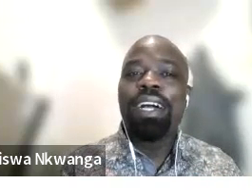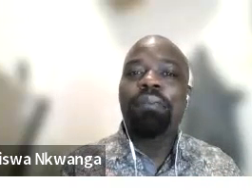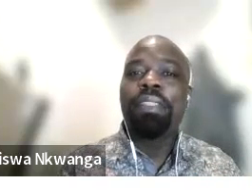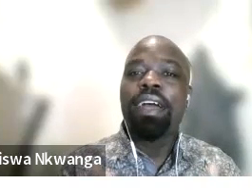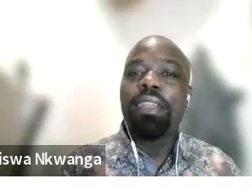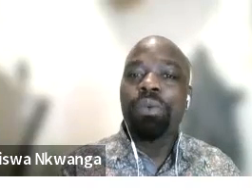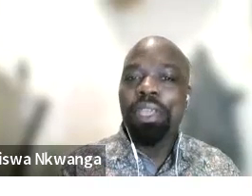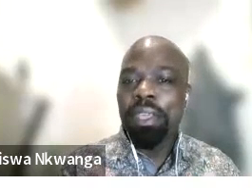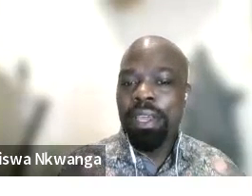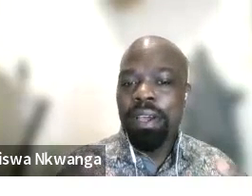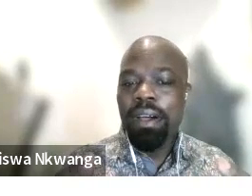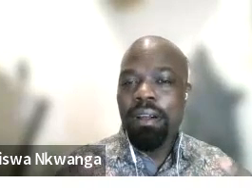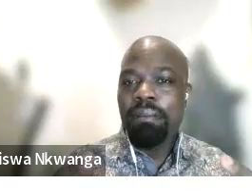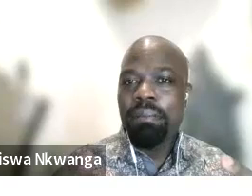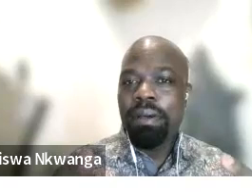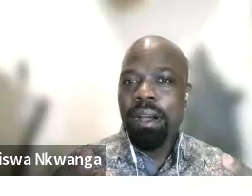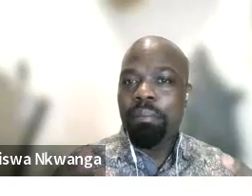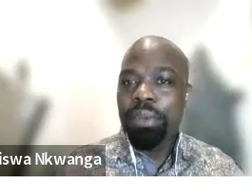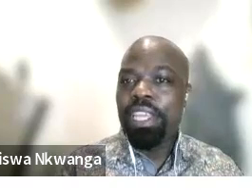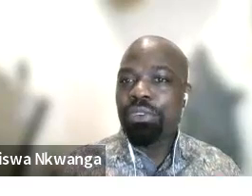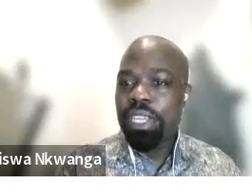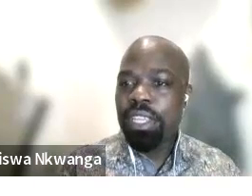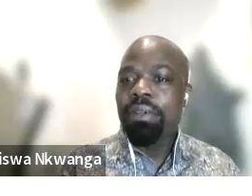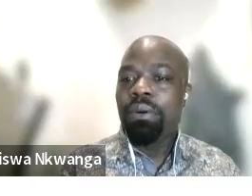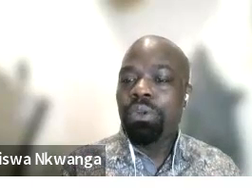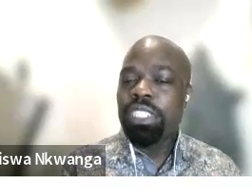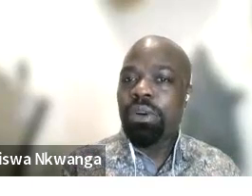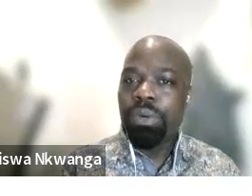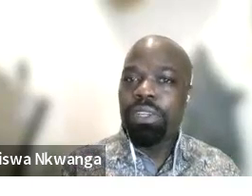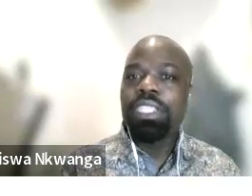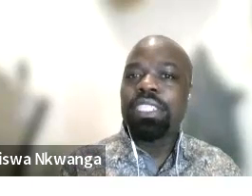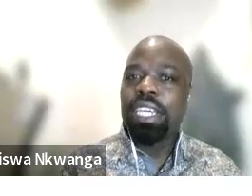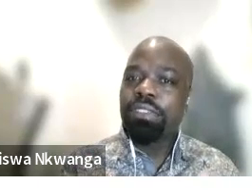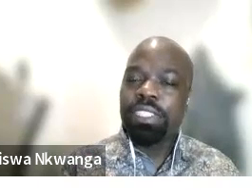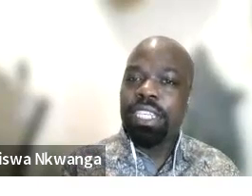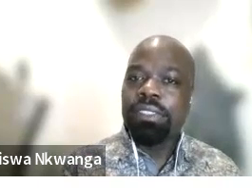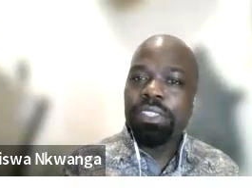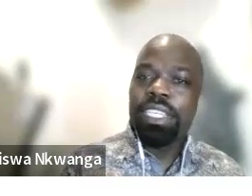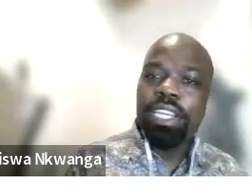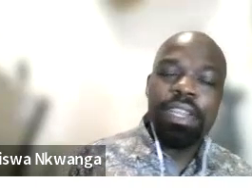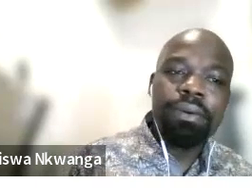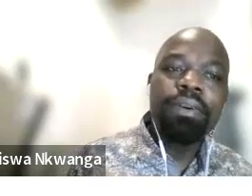that we are bringing together all stakeholders, not just heads of states because they can't